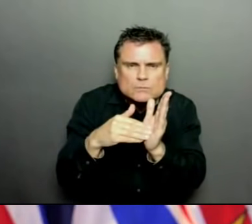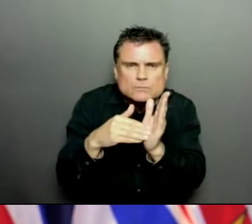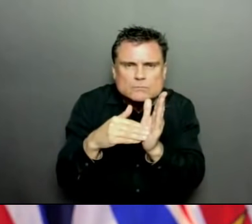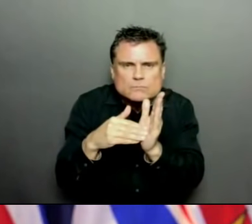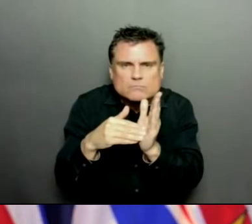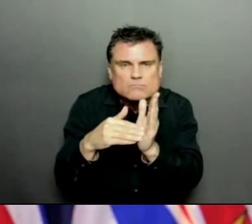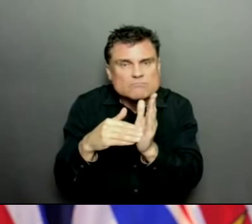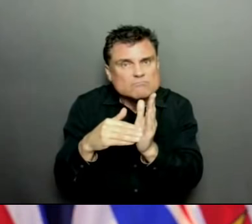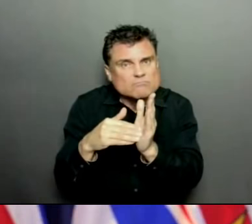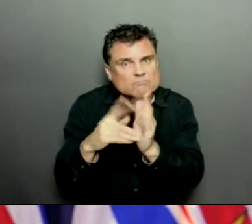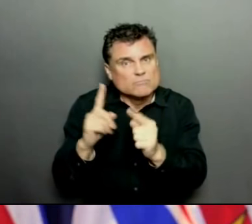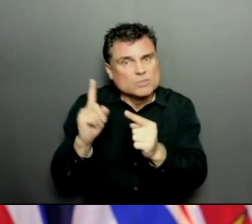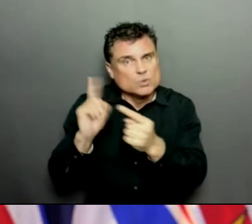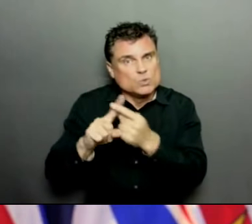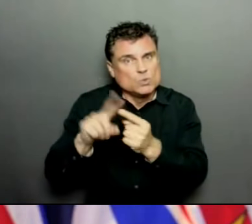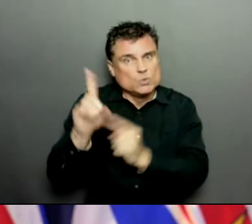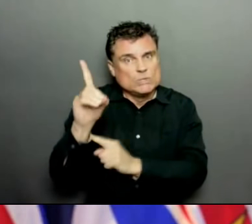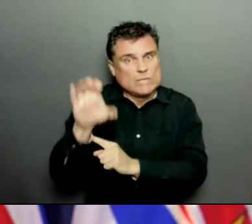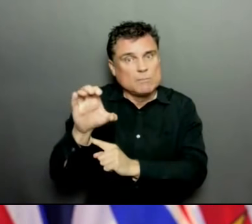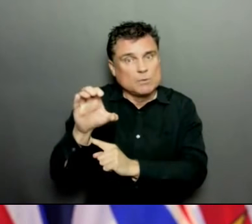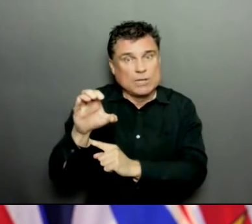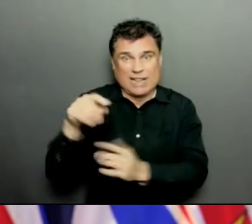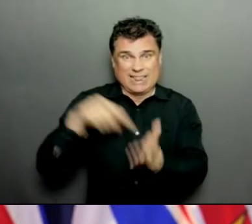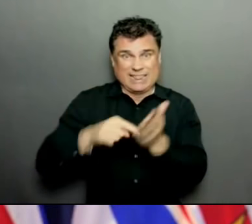campaign